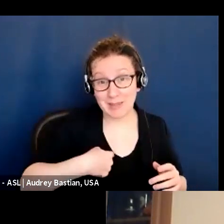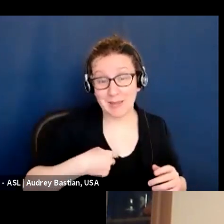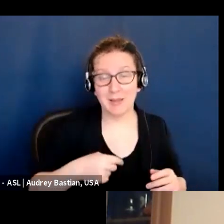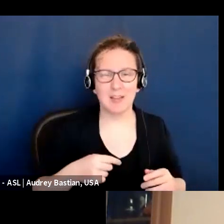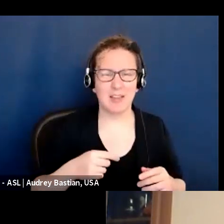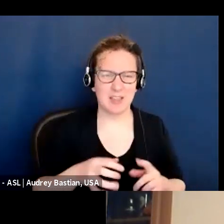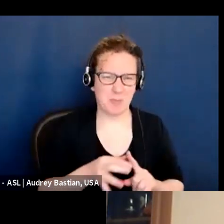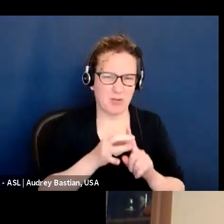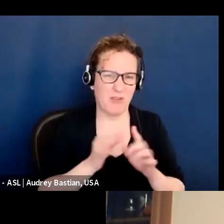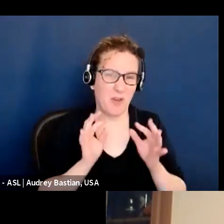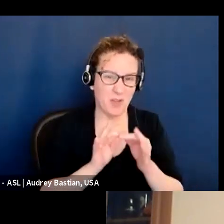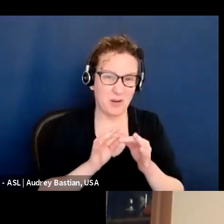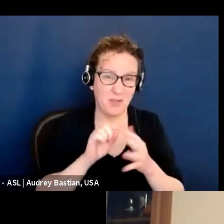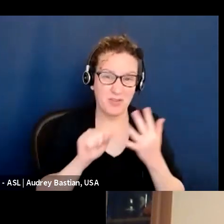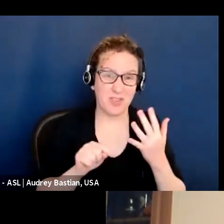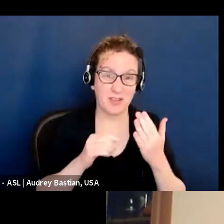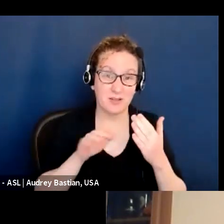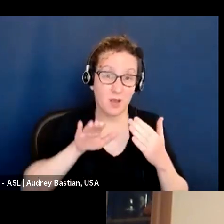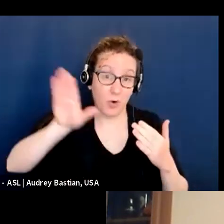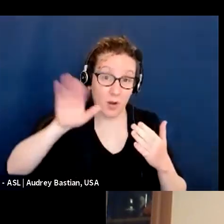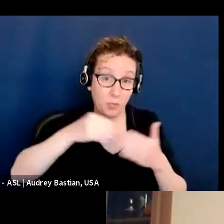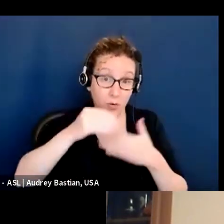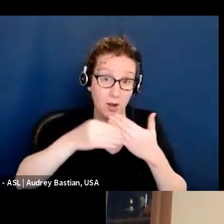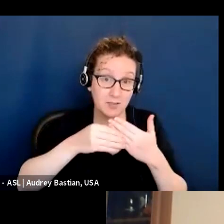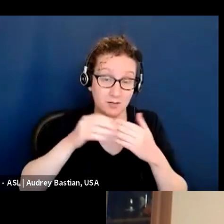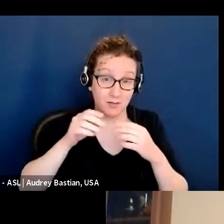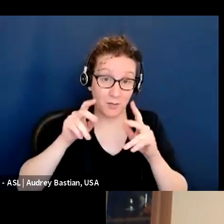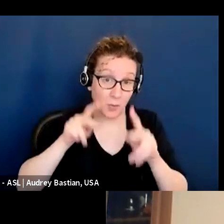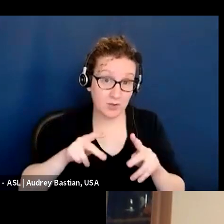with these abroad programs like the person who asked the question, feel free to reach out.